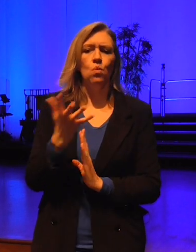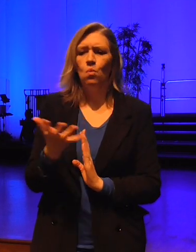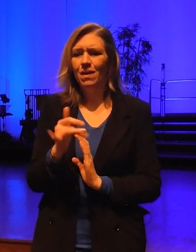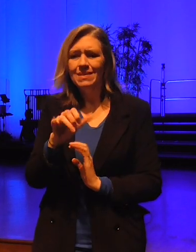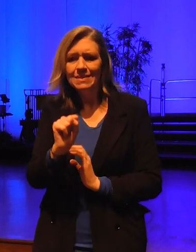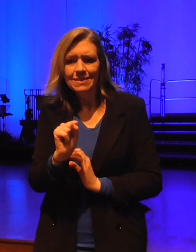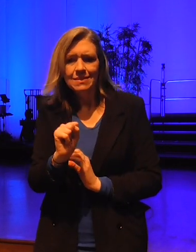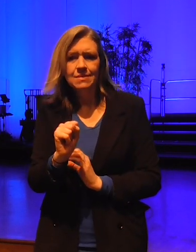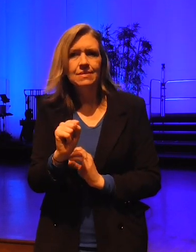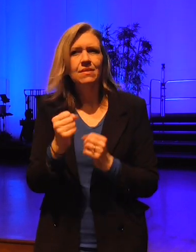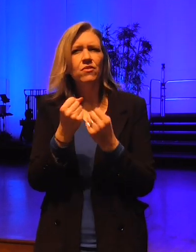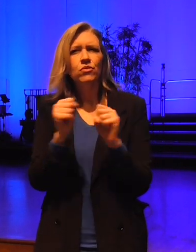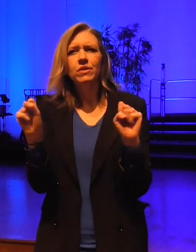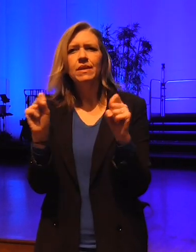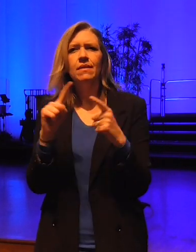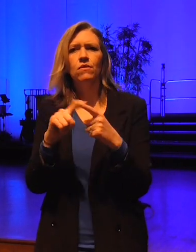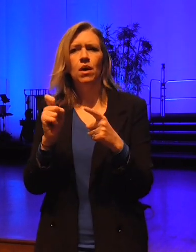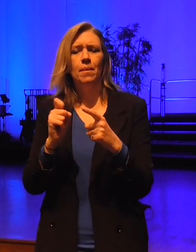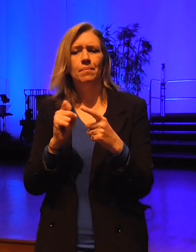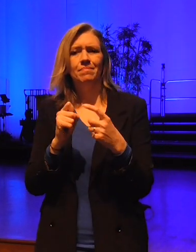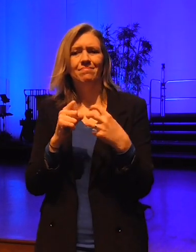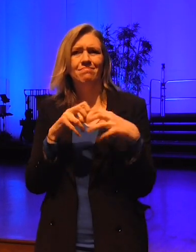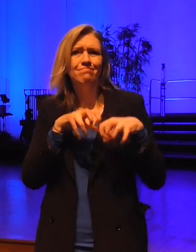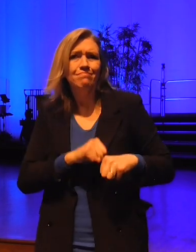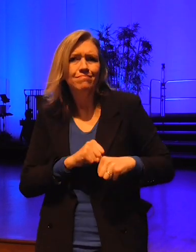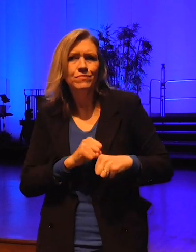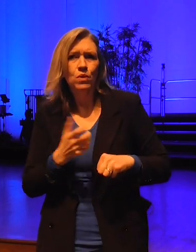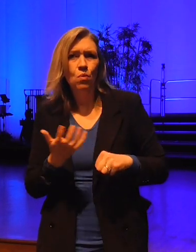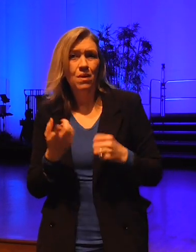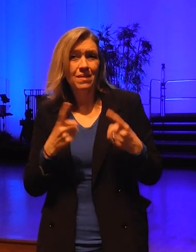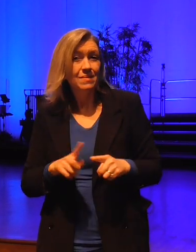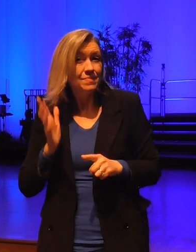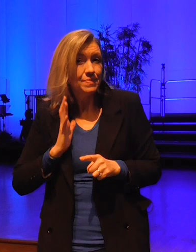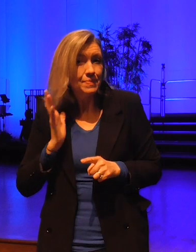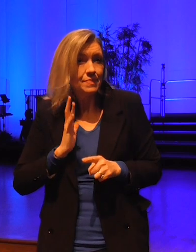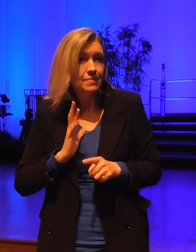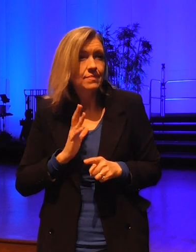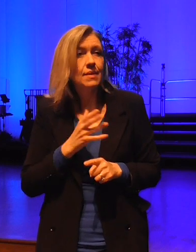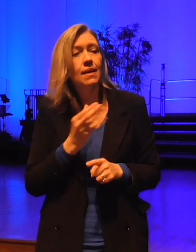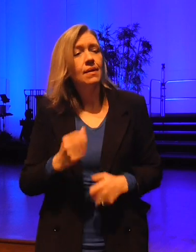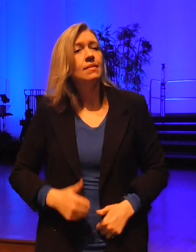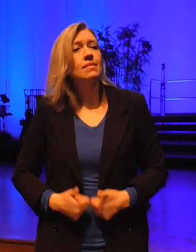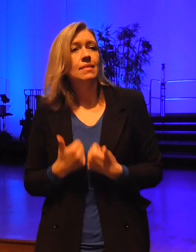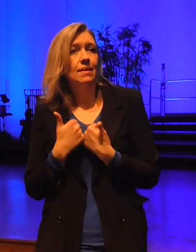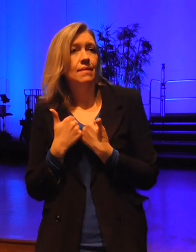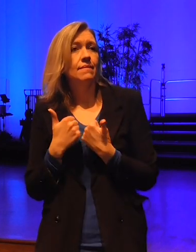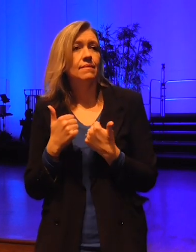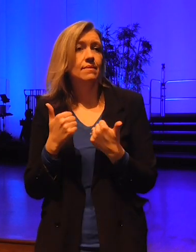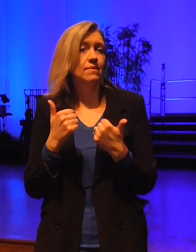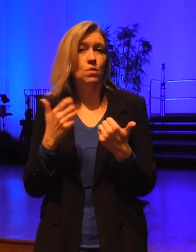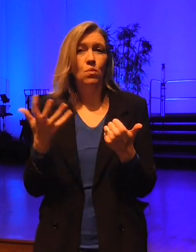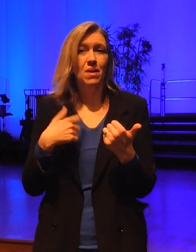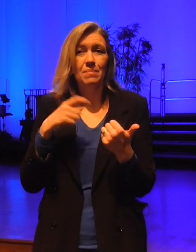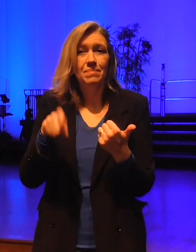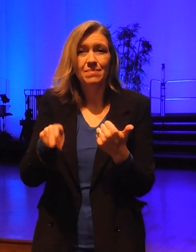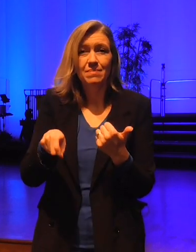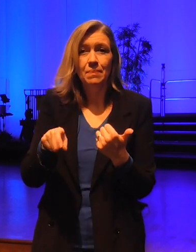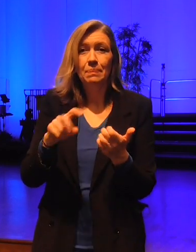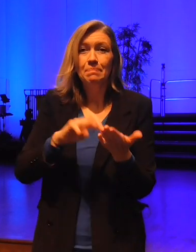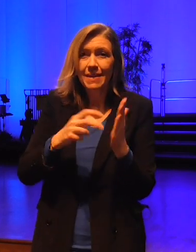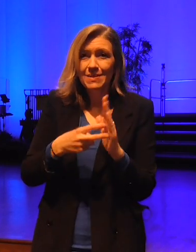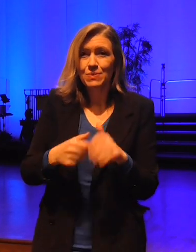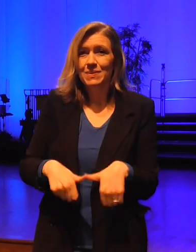the clutches of what was and we live the life that we are meant to live as we move into prayer I want